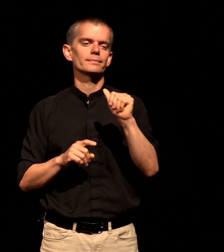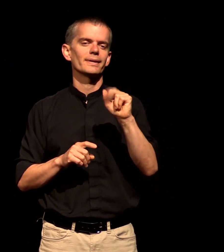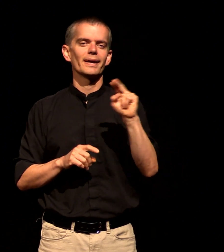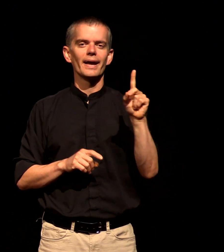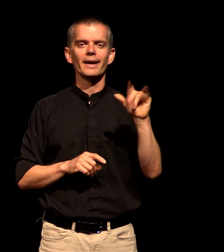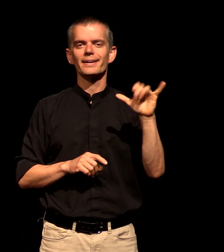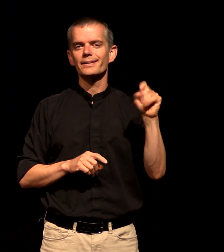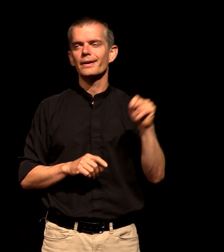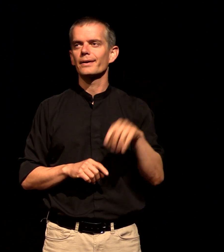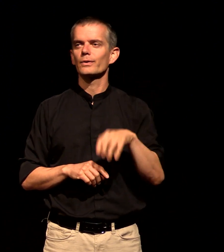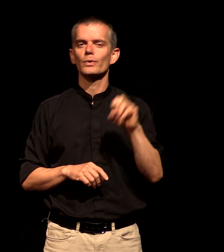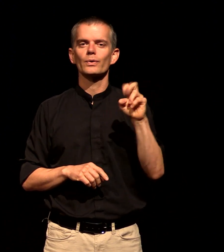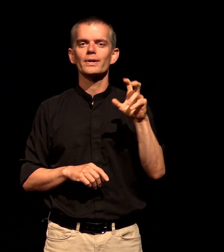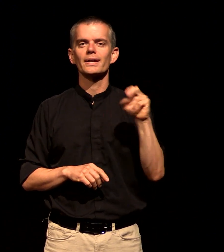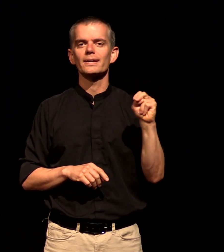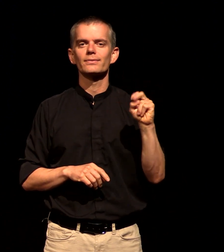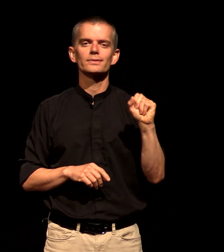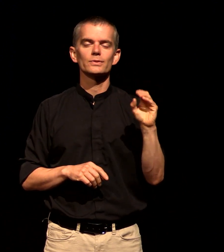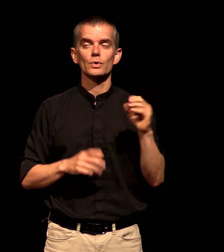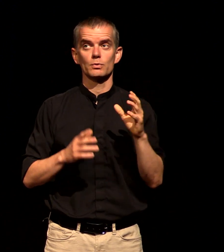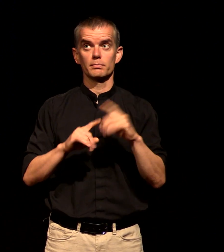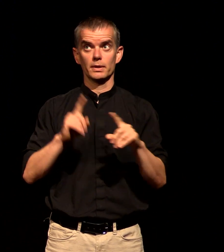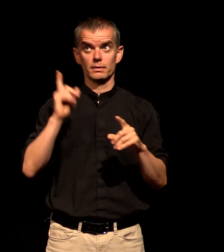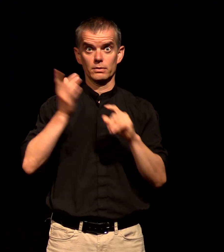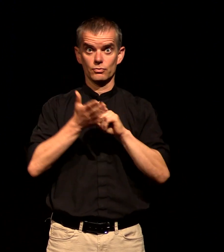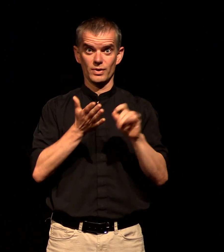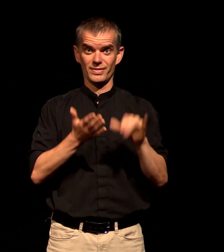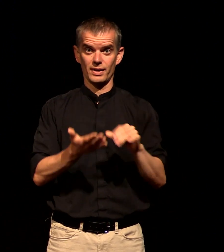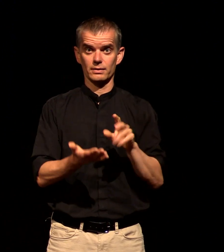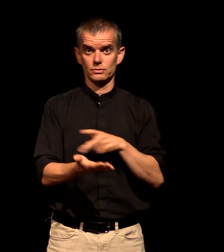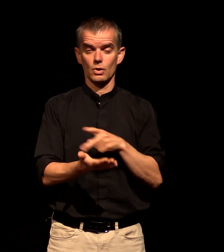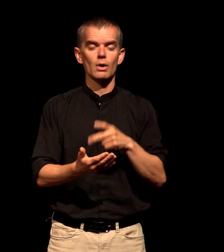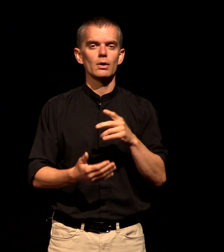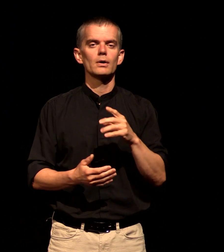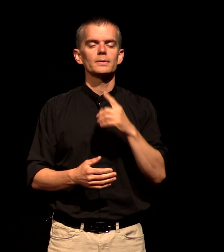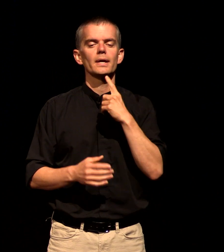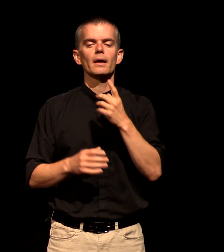words like and yet, or even so. And you might have heard the